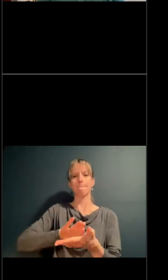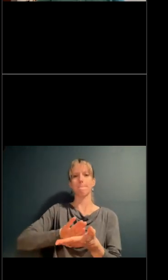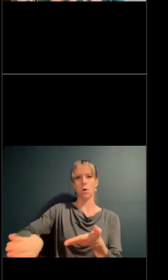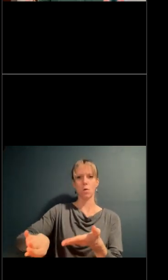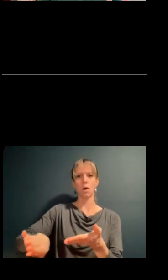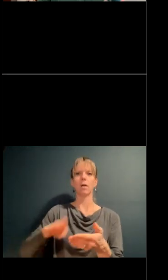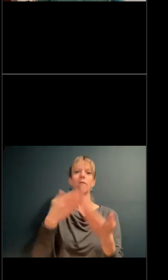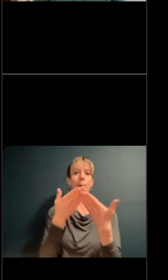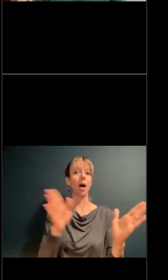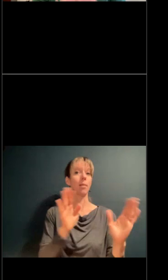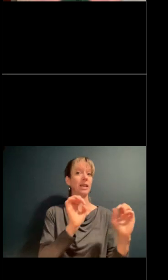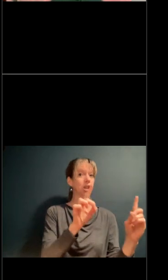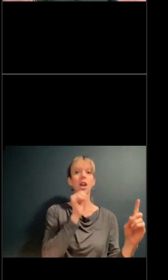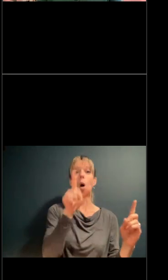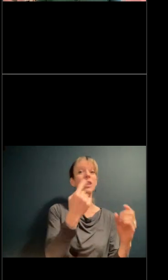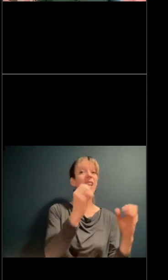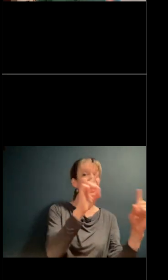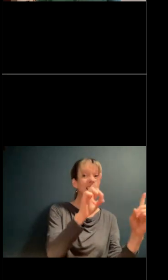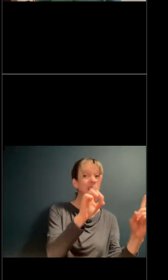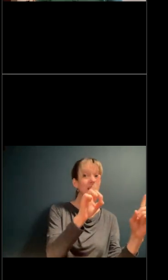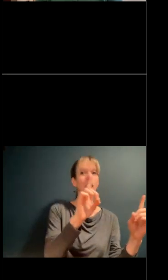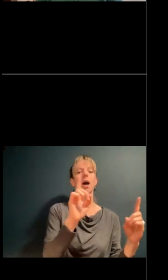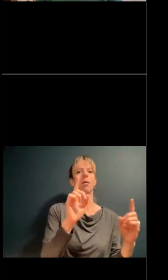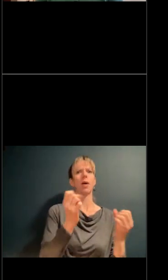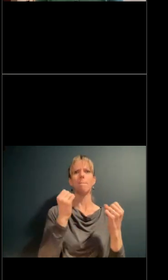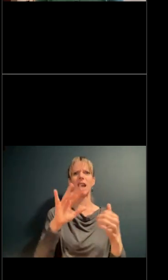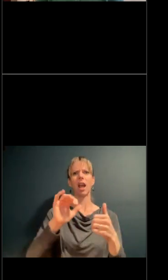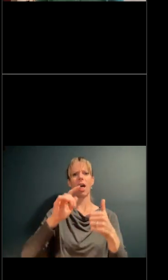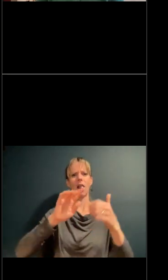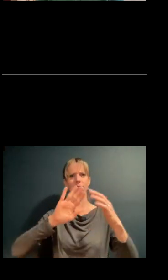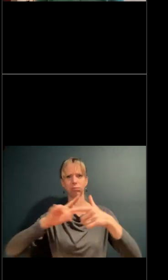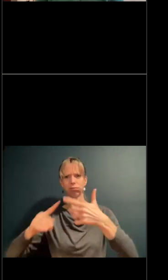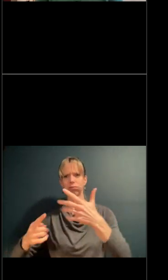Not just education but so many other community opportunities.